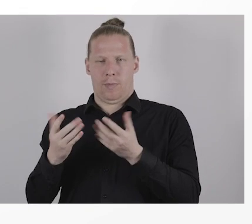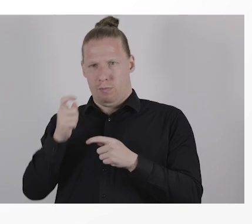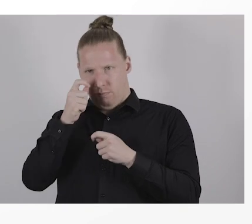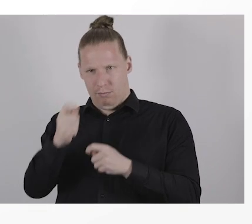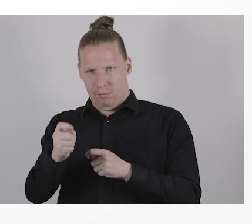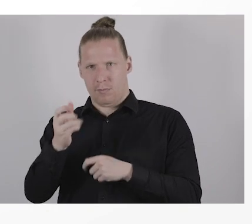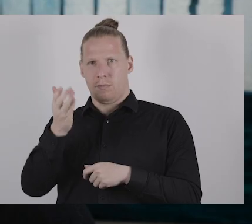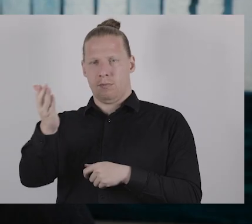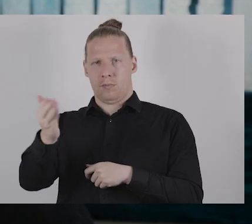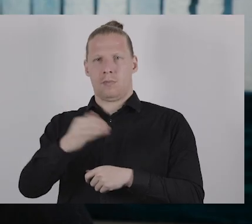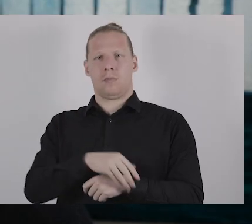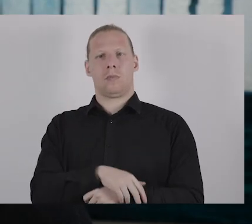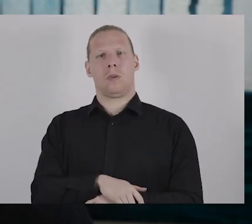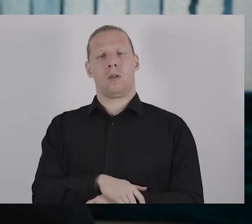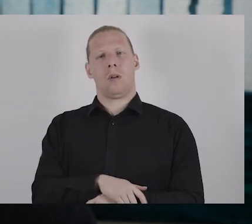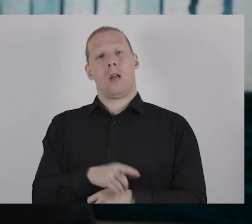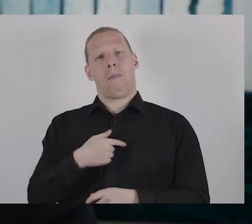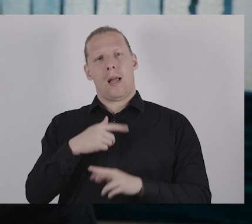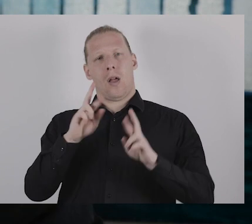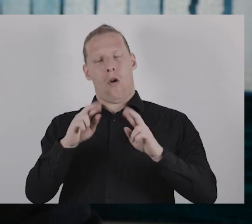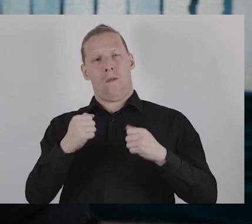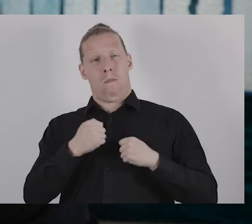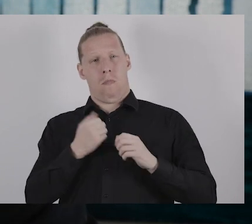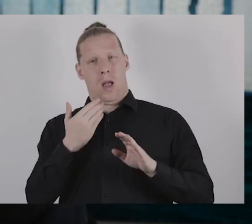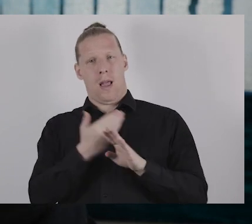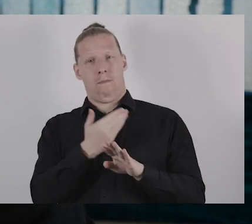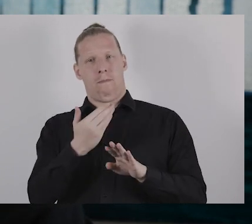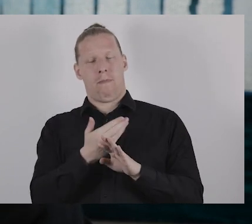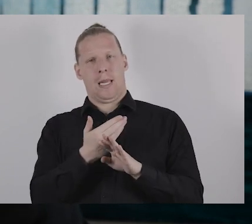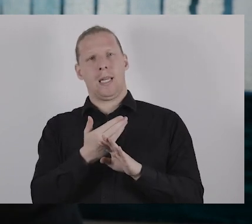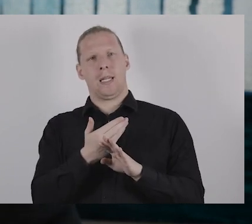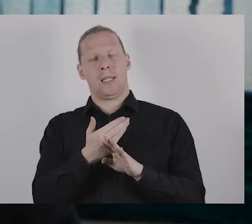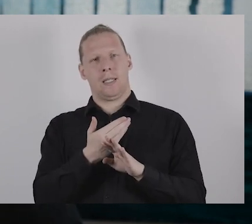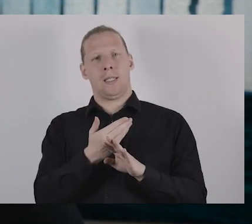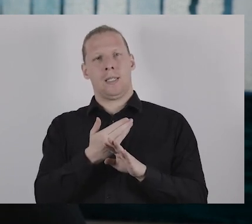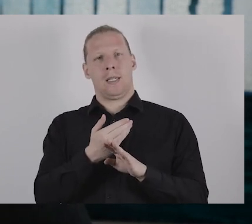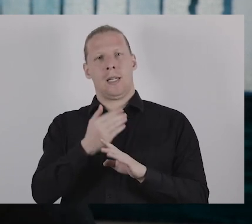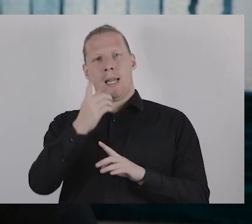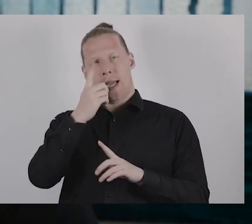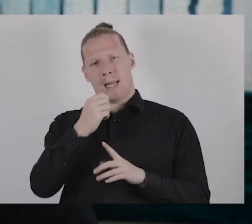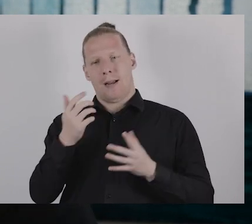I hope, you know, that... (BREATHES DEEPLY) whatever I do...